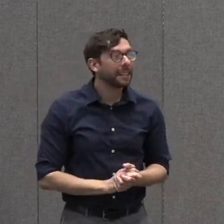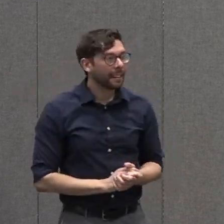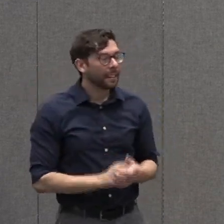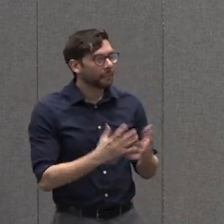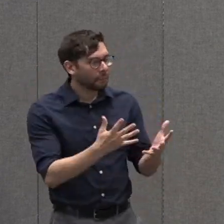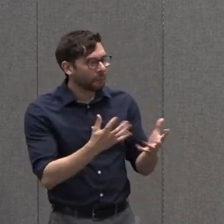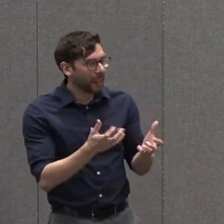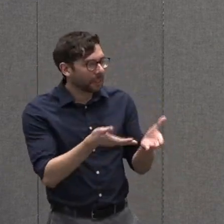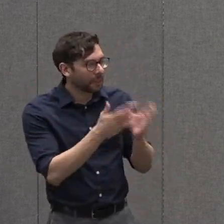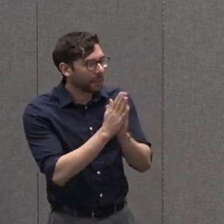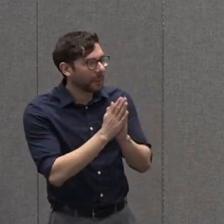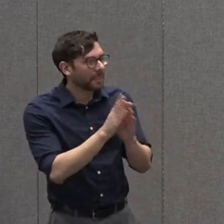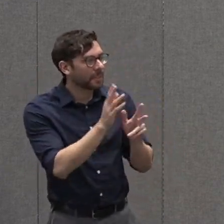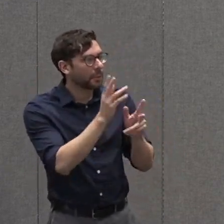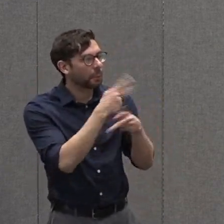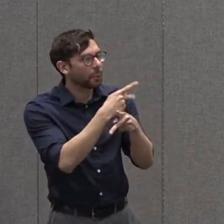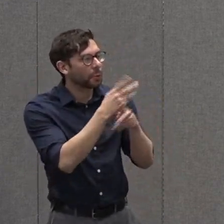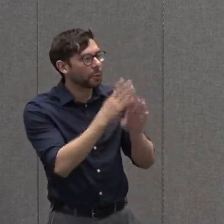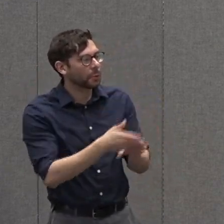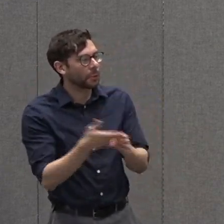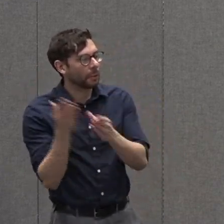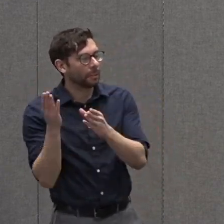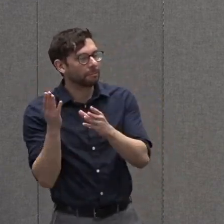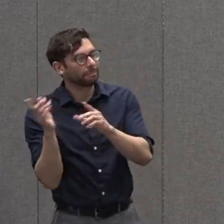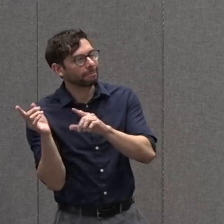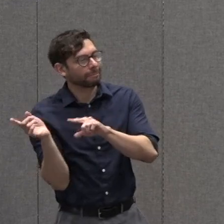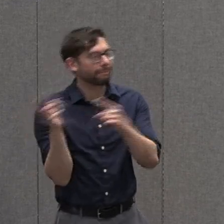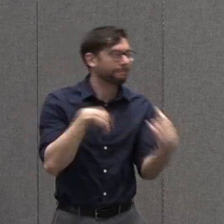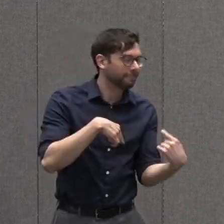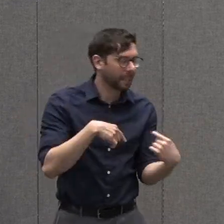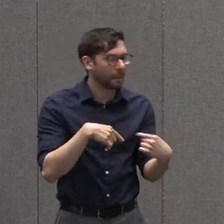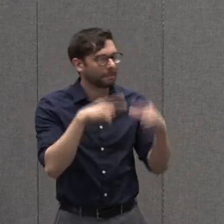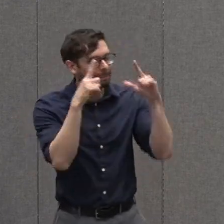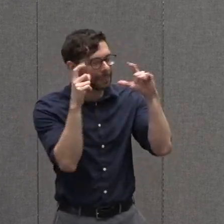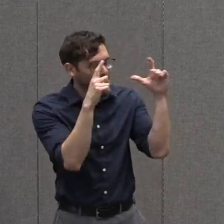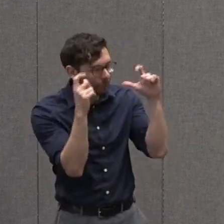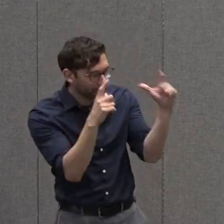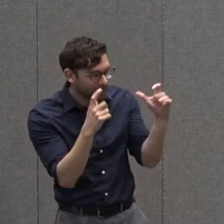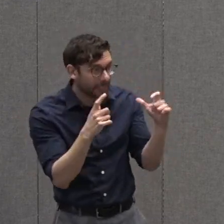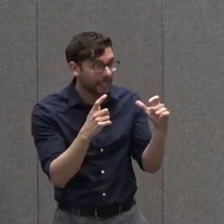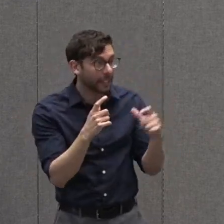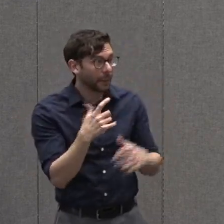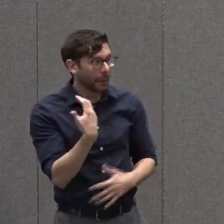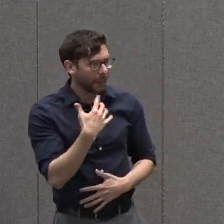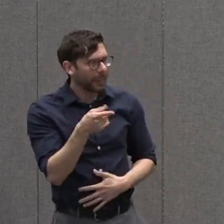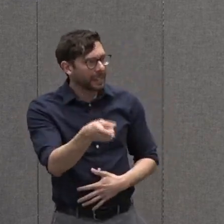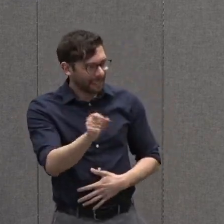I was gonna ask our producer to come over, and take some pictures. So is he actually, yeah he is, he's moving his rattle.